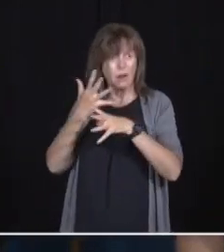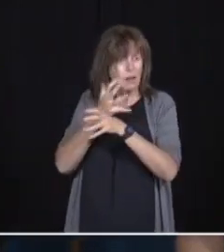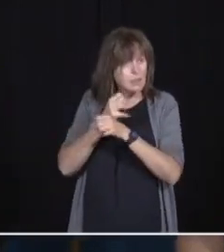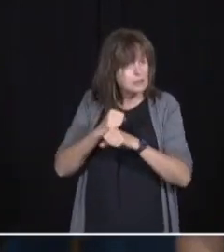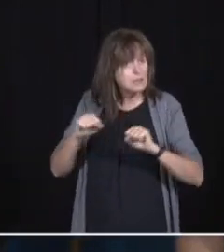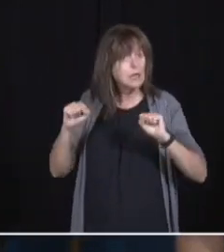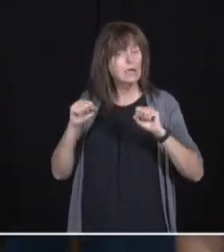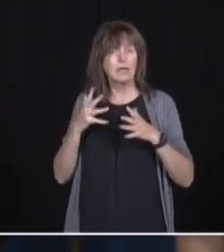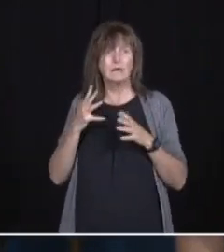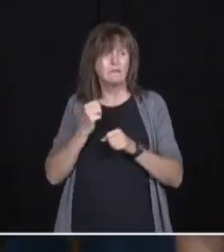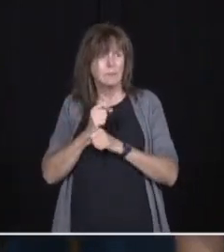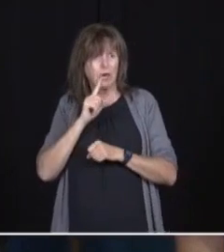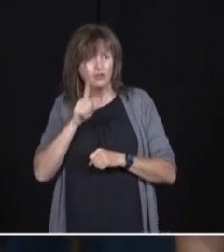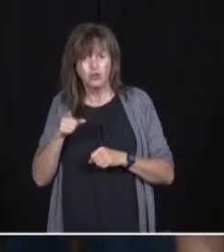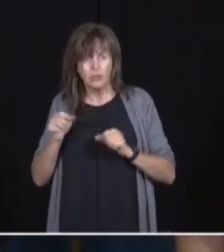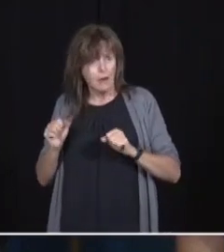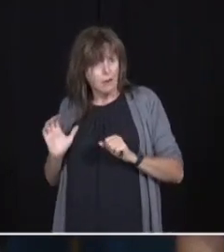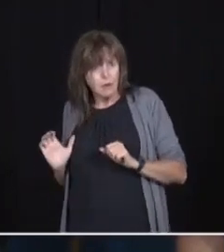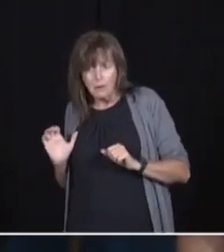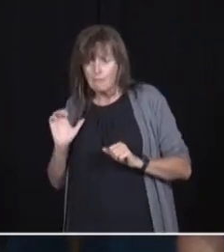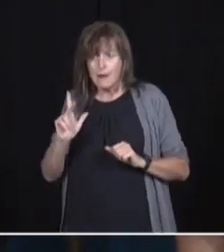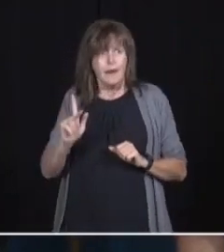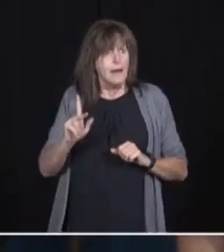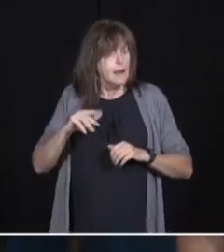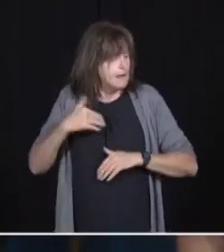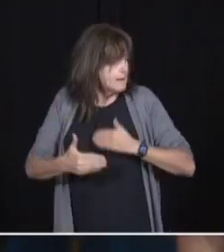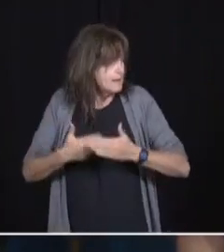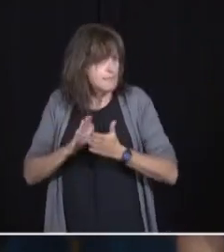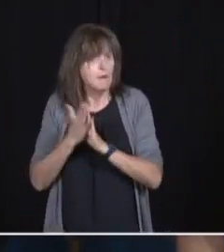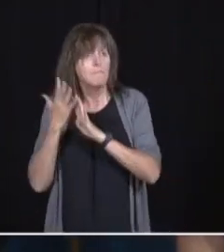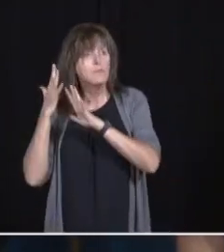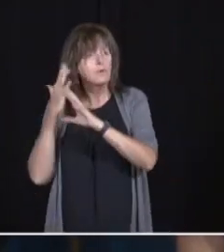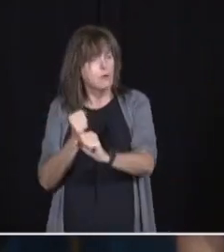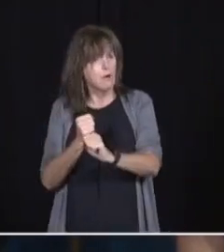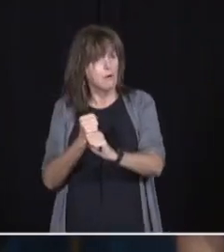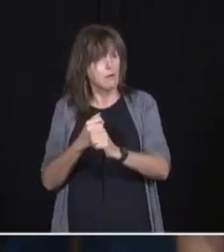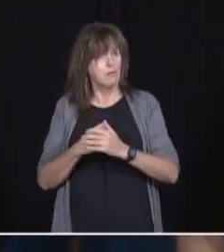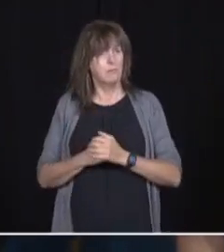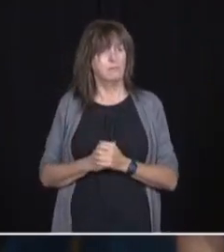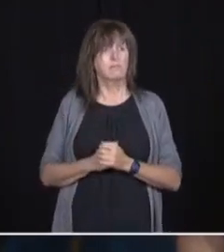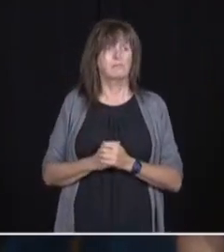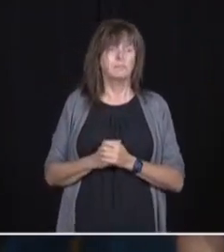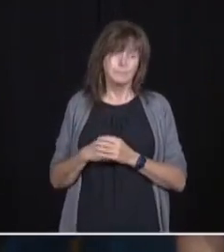to a stronger brighter future for their residents. Since March, we have announced nearly $350 million